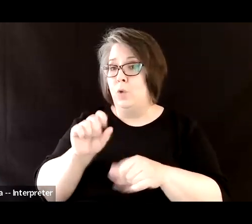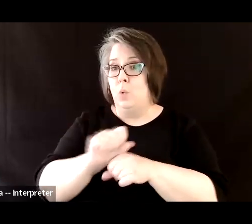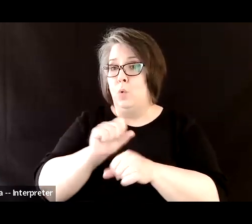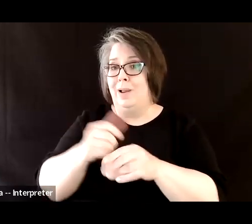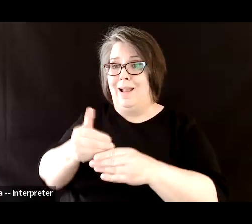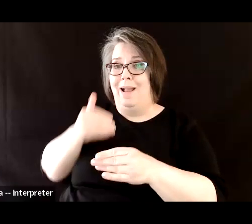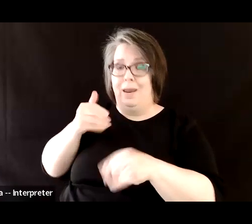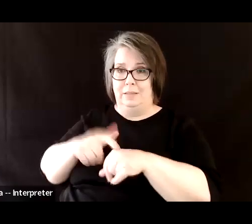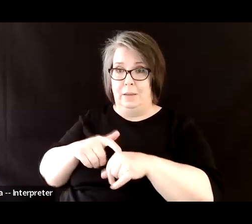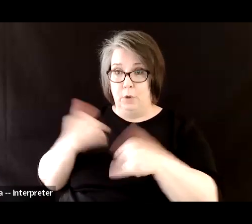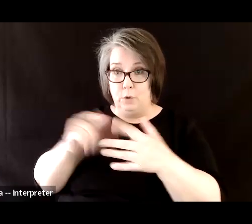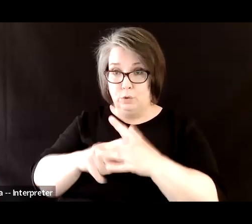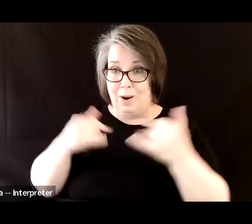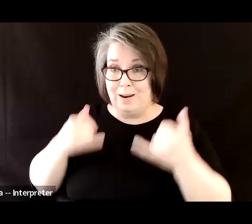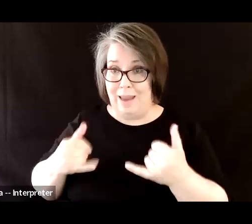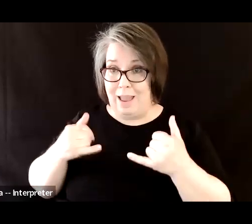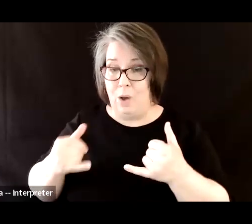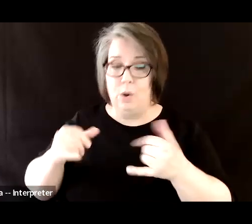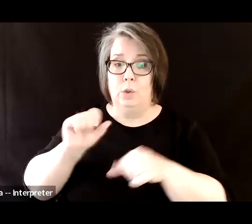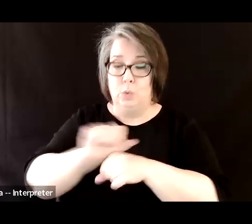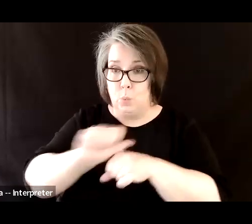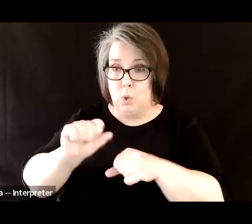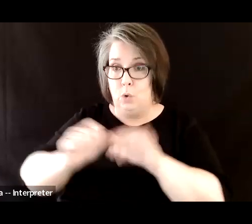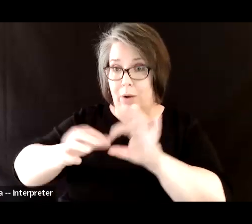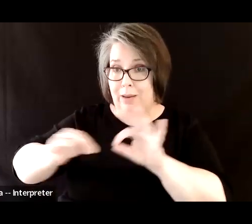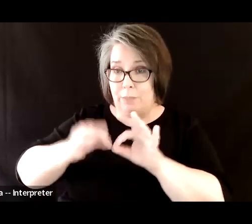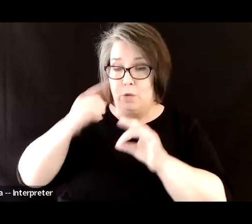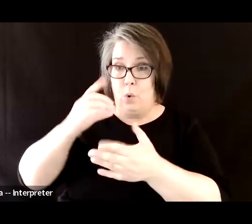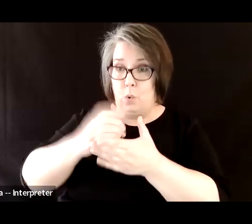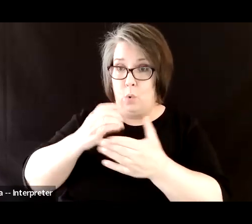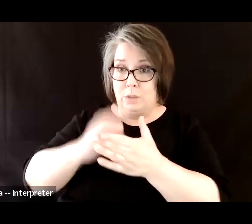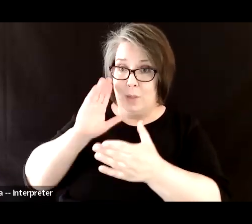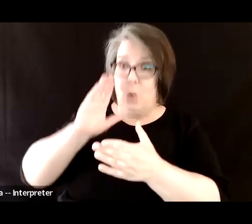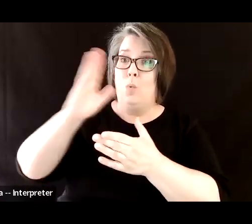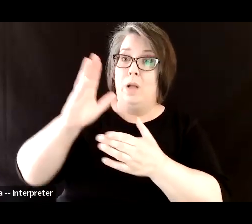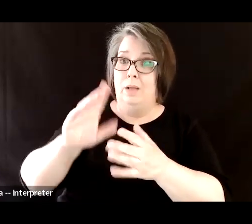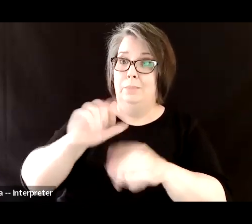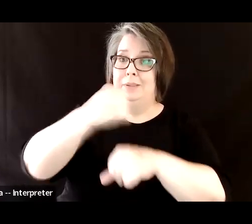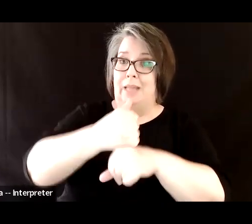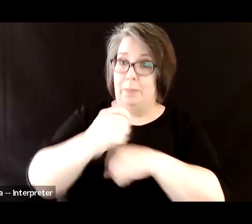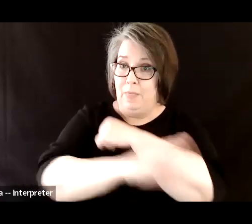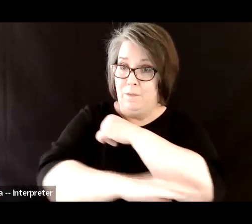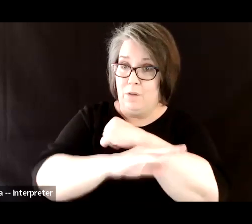Say you are working now to caption or transcribe videos for a course going live in the fall or next spring, you've got